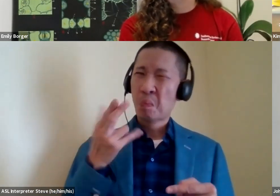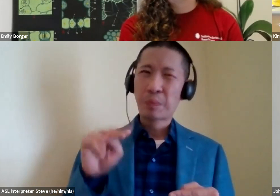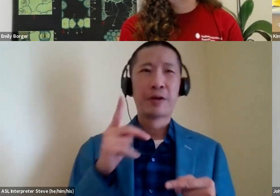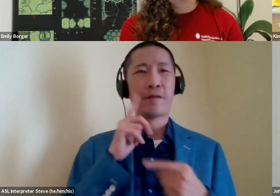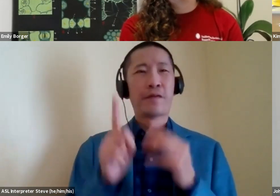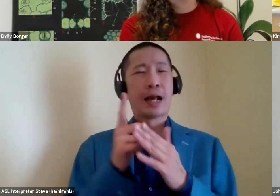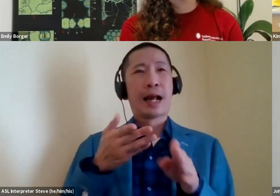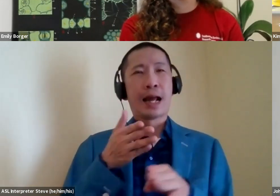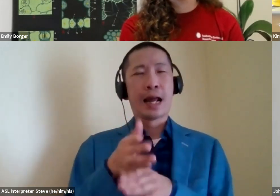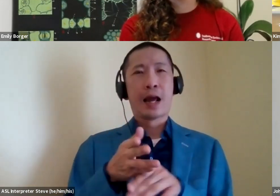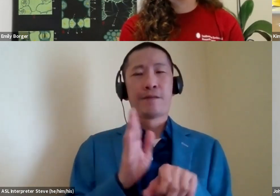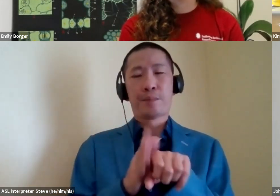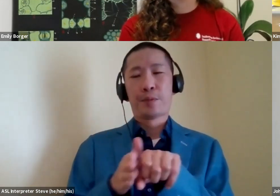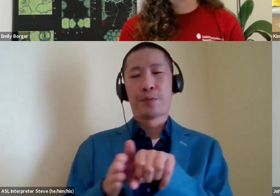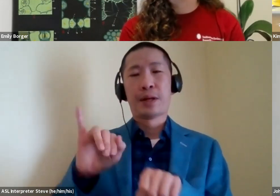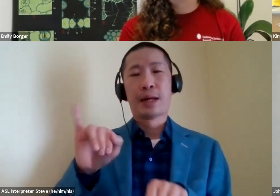Kim Komatsu (she/her): Your jalapeno pepper or your habanero pepper up.